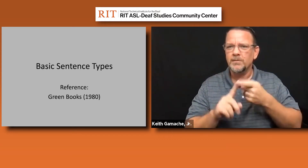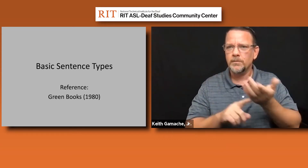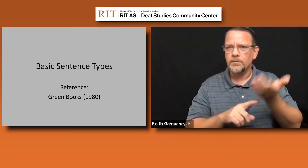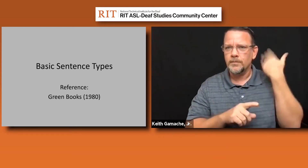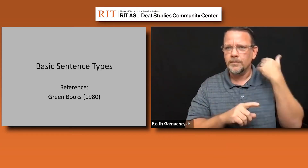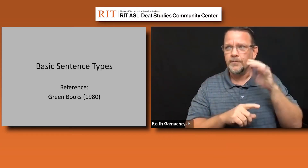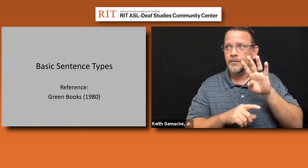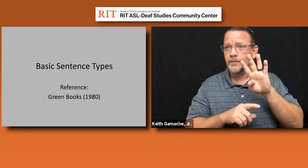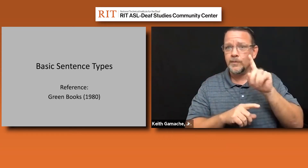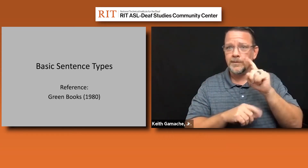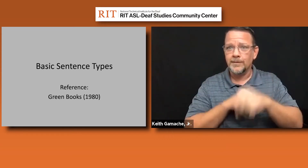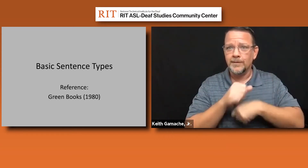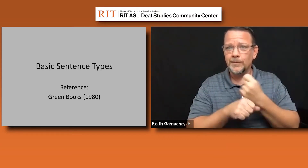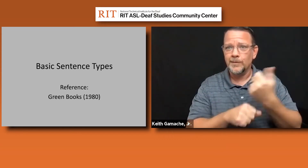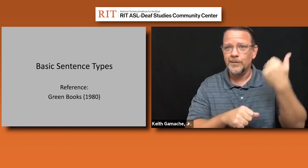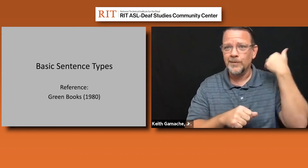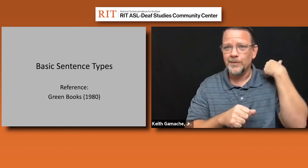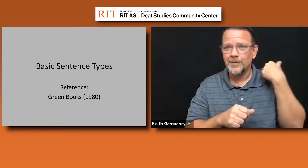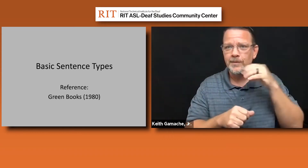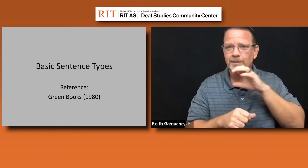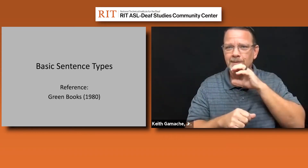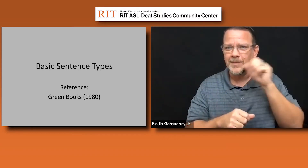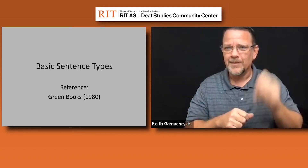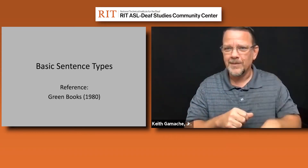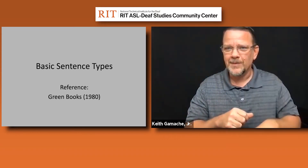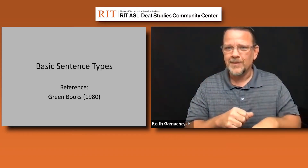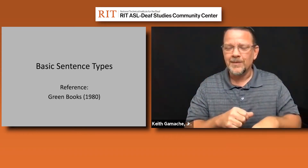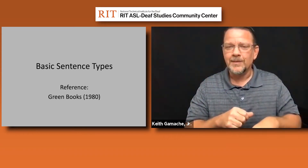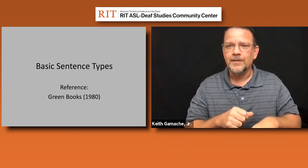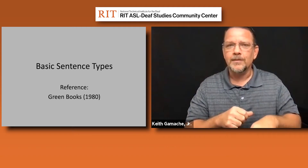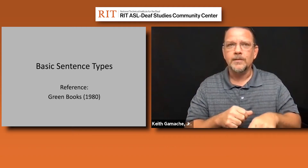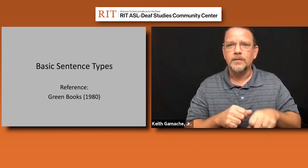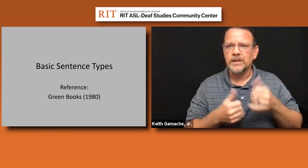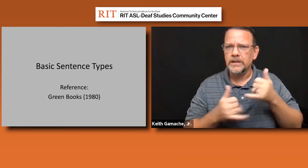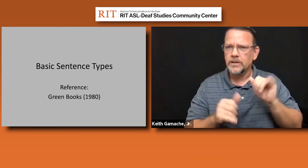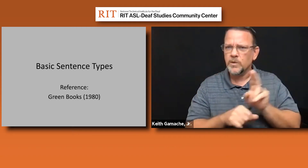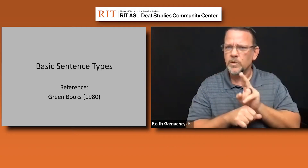from 41 years ago now, and we're still using that